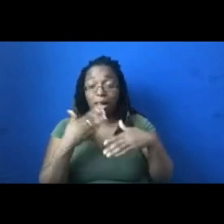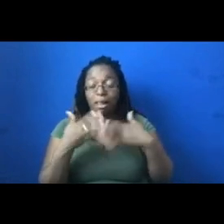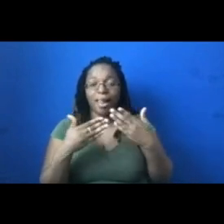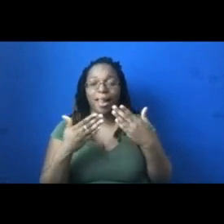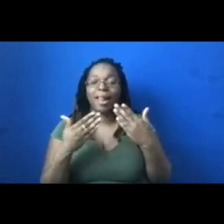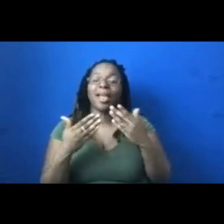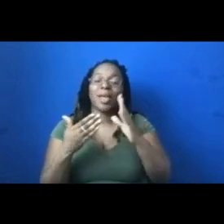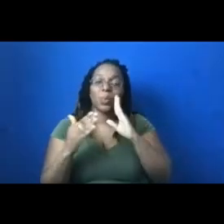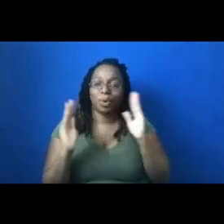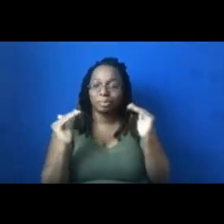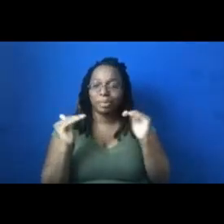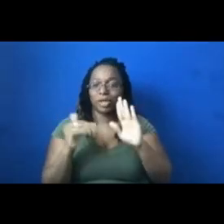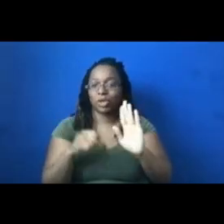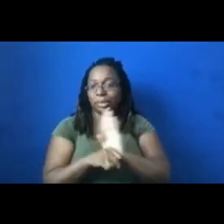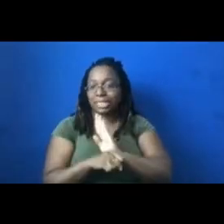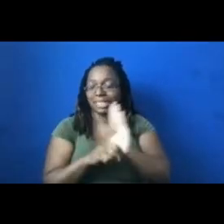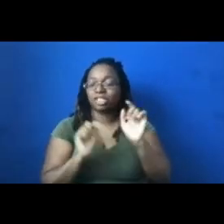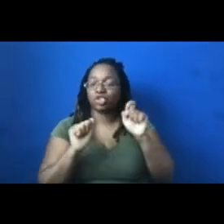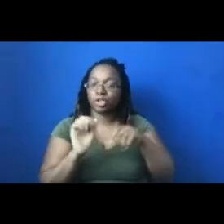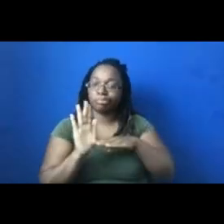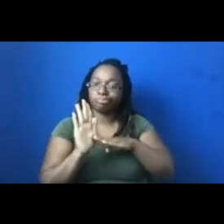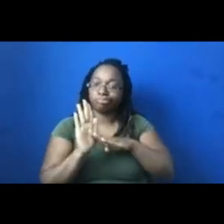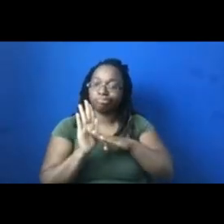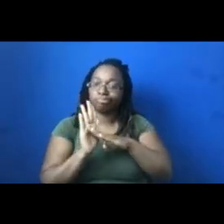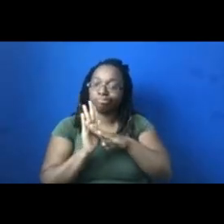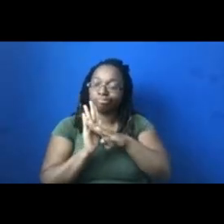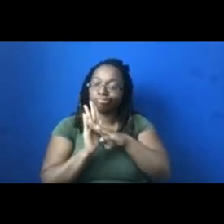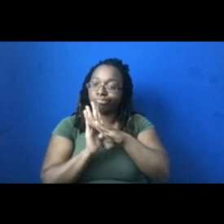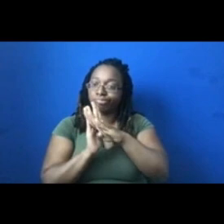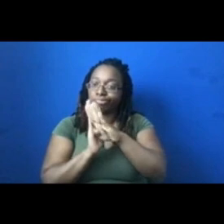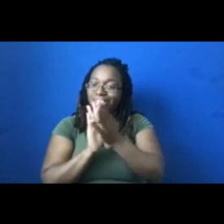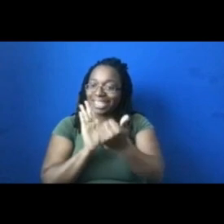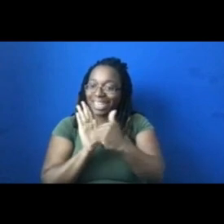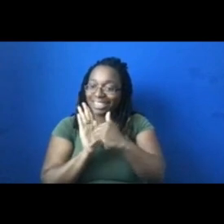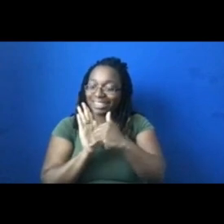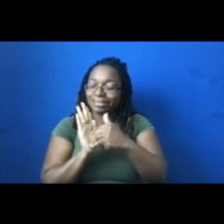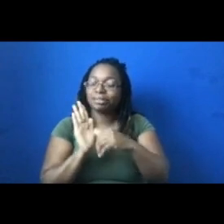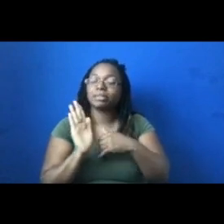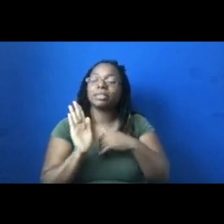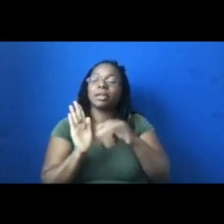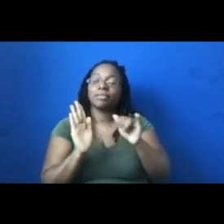your business to recover. That would be an idealized normal